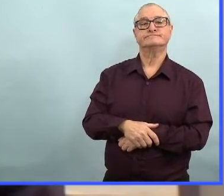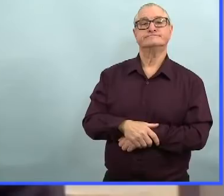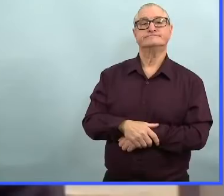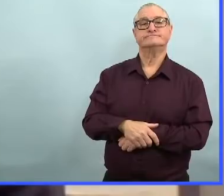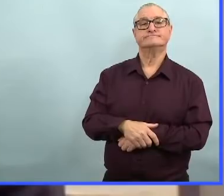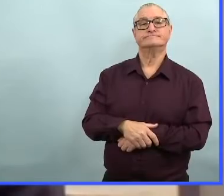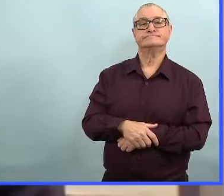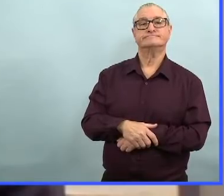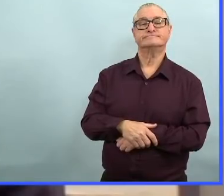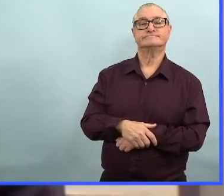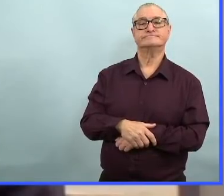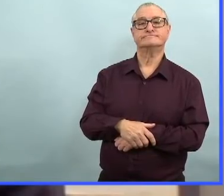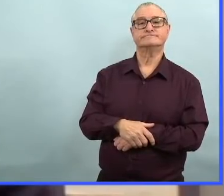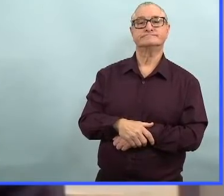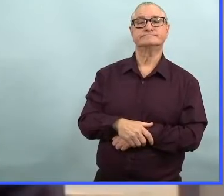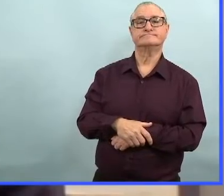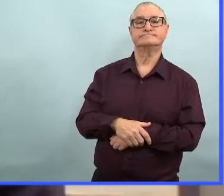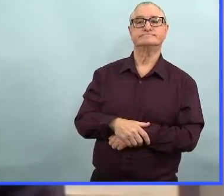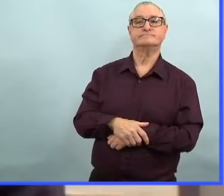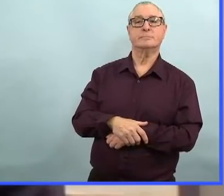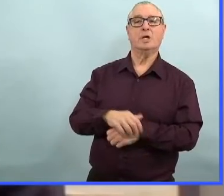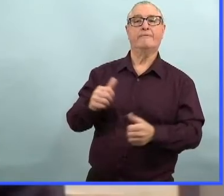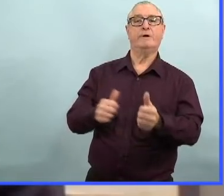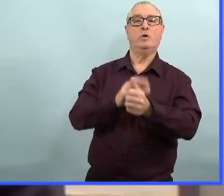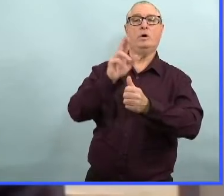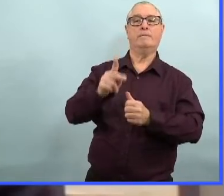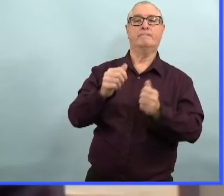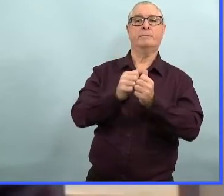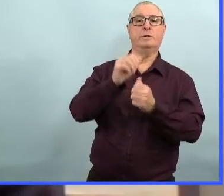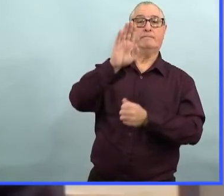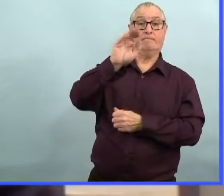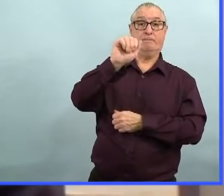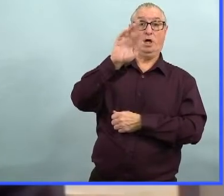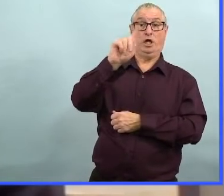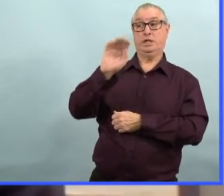some physicians have described this approach as being a gamble and i'm